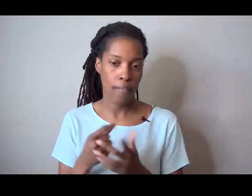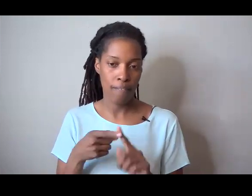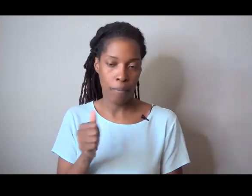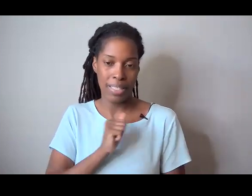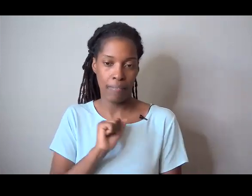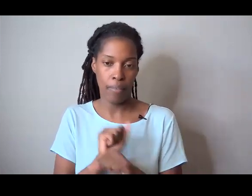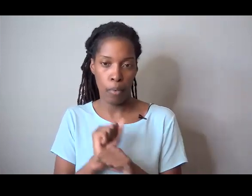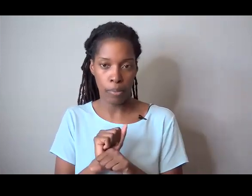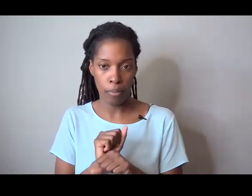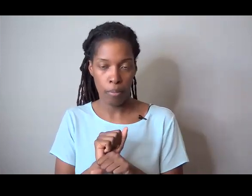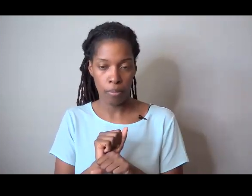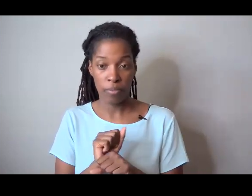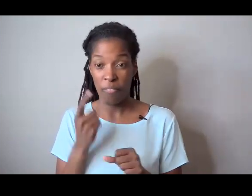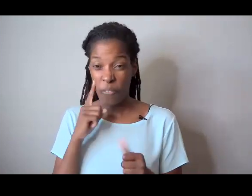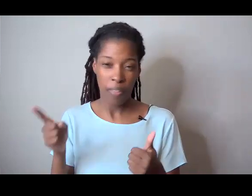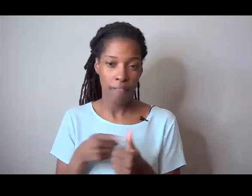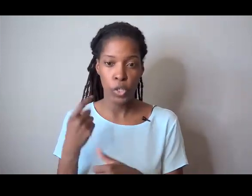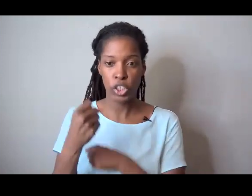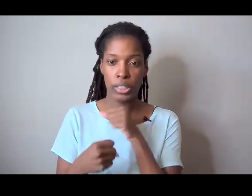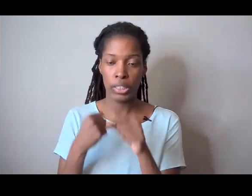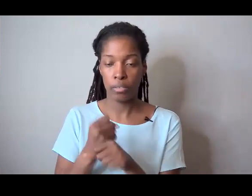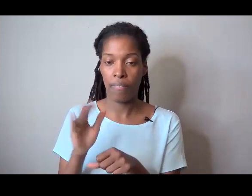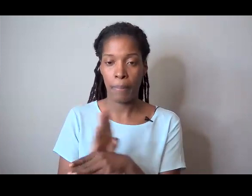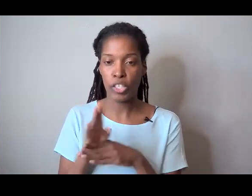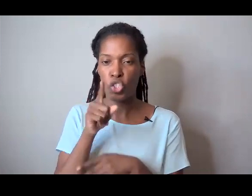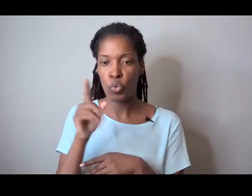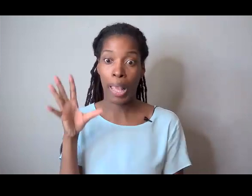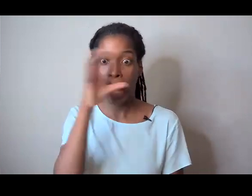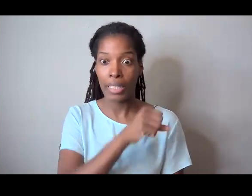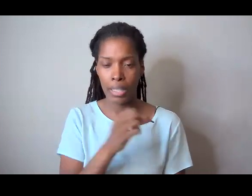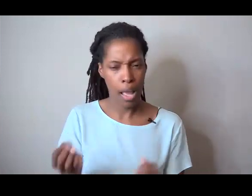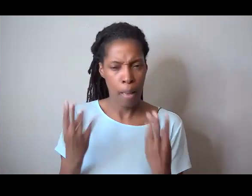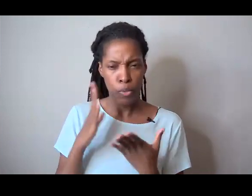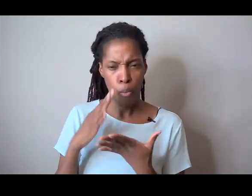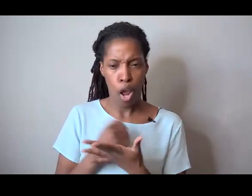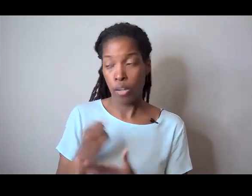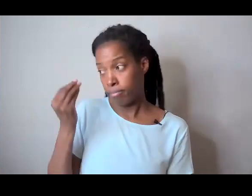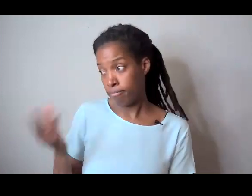specifically for that first year in the business. And then also a list of business assets.